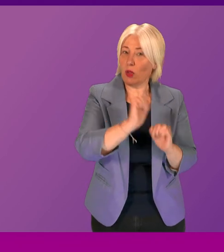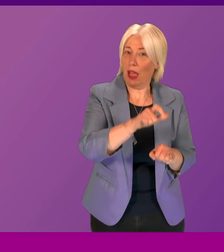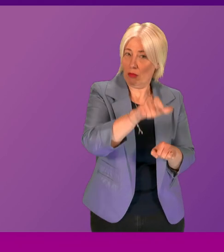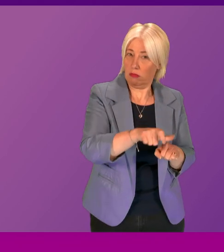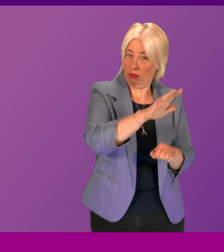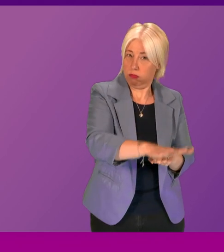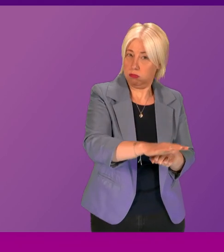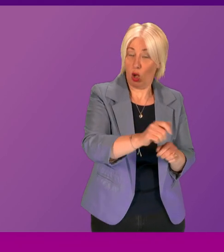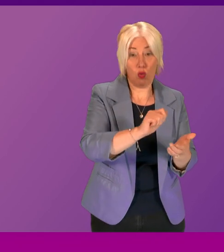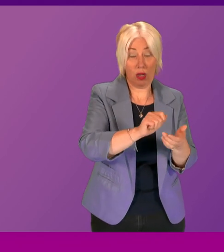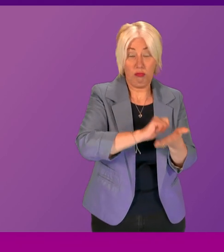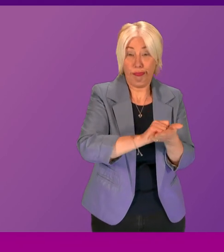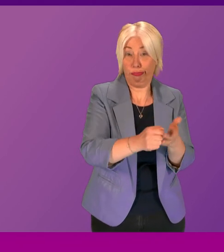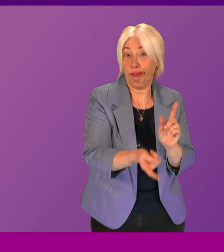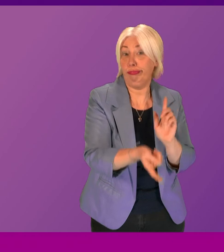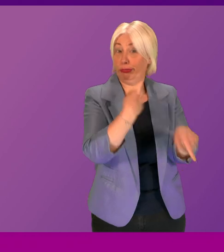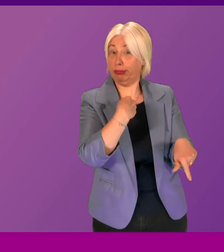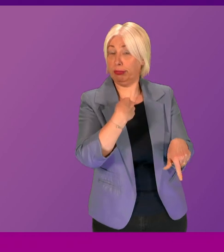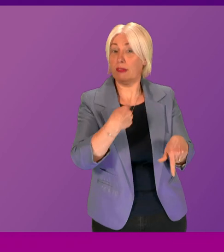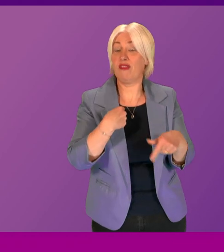welcome to write back to the Cabinet Secretary for NHS Recovery, Health and Social Care.